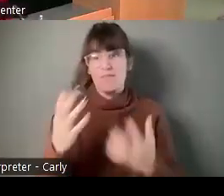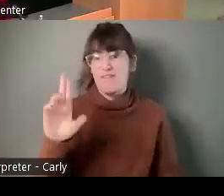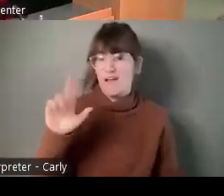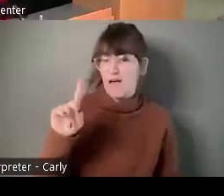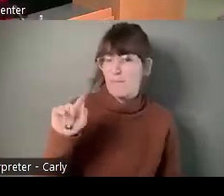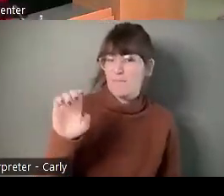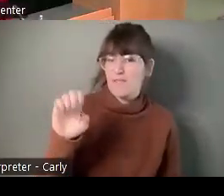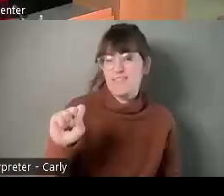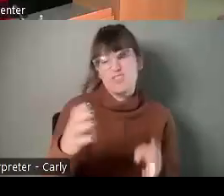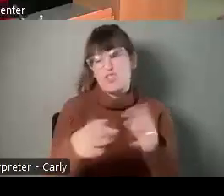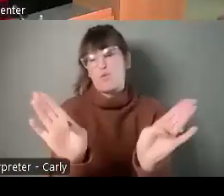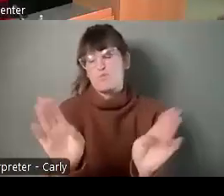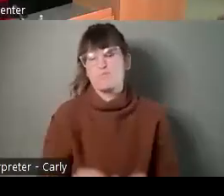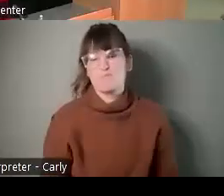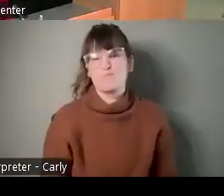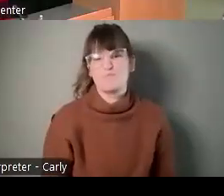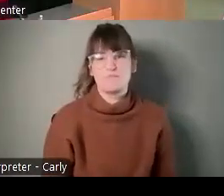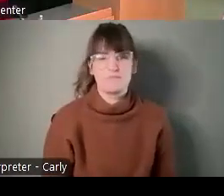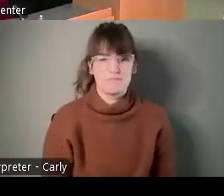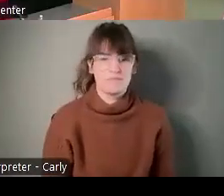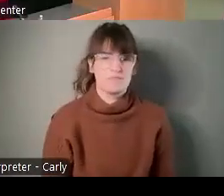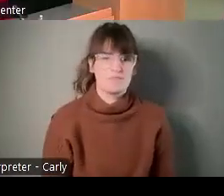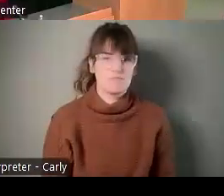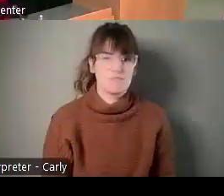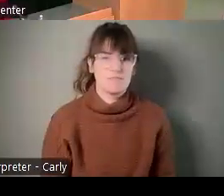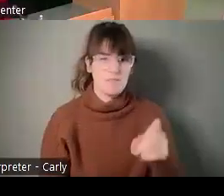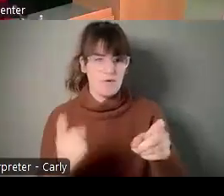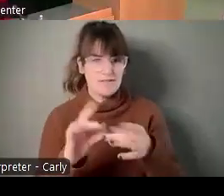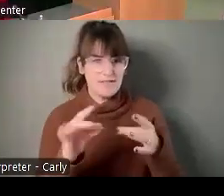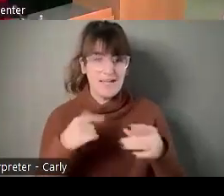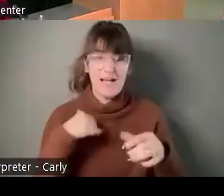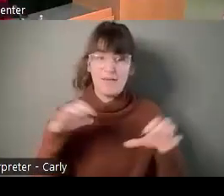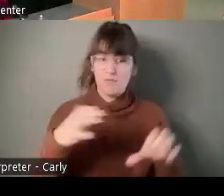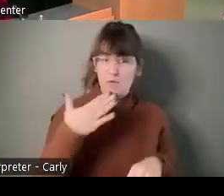pretty general. Uh there's one here. I'm doing very well, although I've had some issues here and